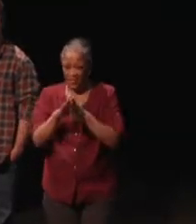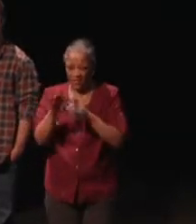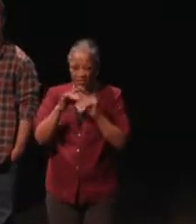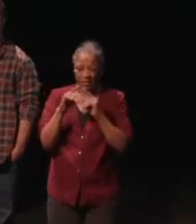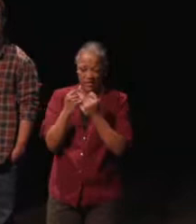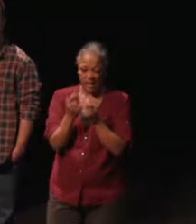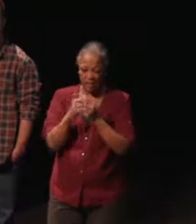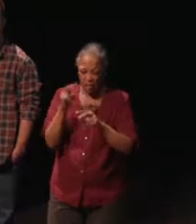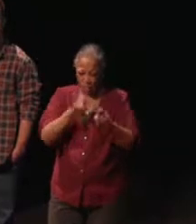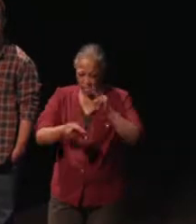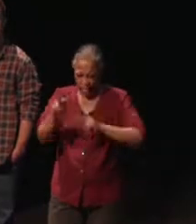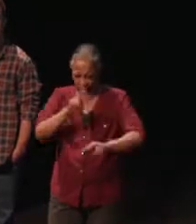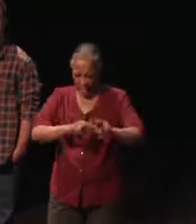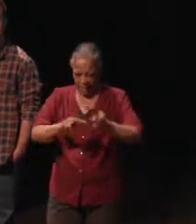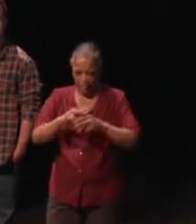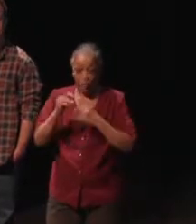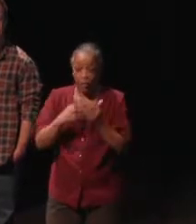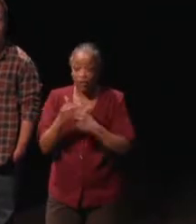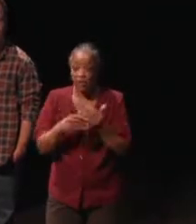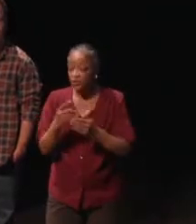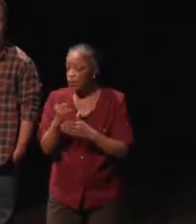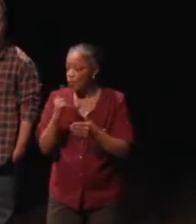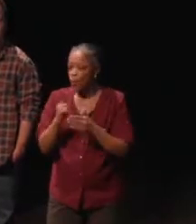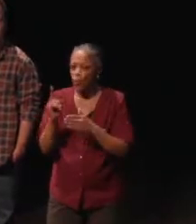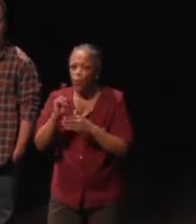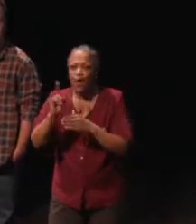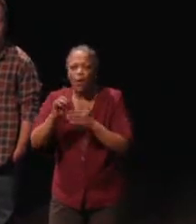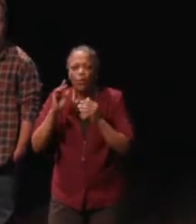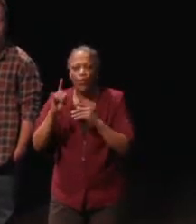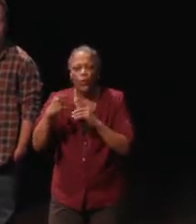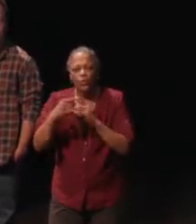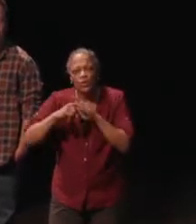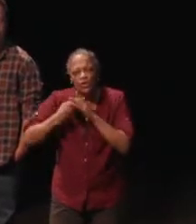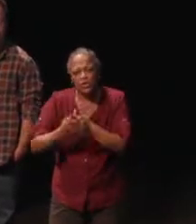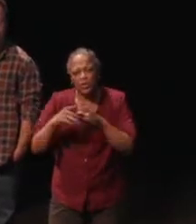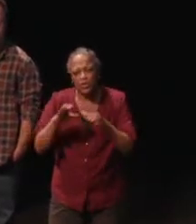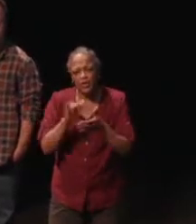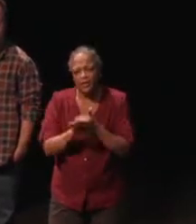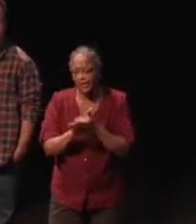where we are in this process, and understanding one of the pipeline that you just start doing it. And it's been kind of a common thread today that I've